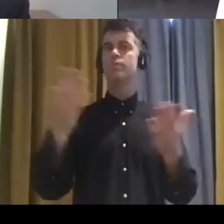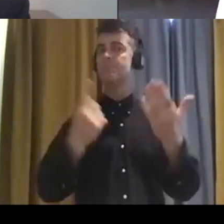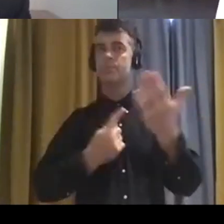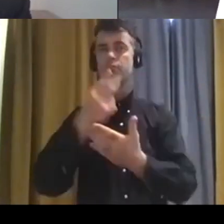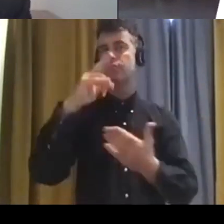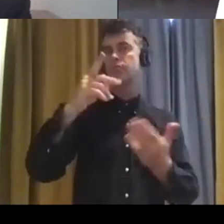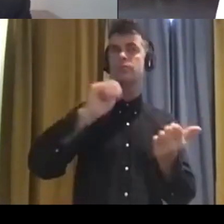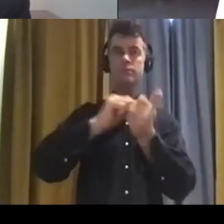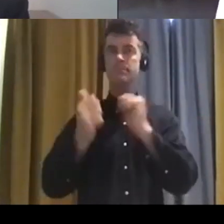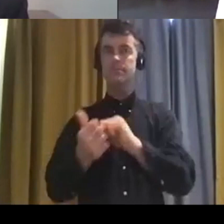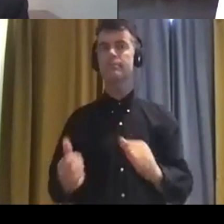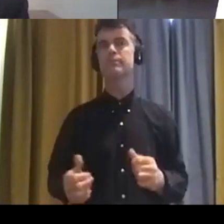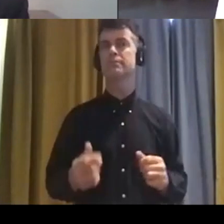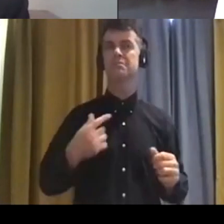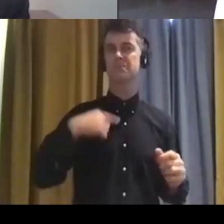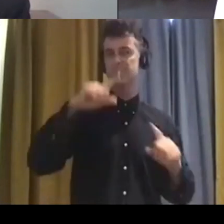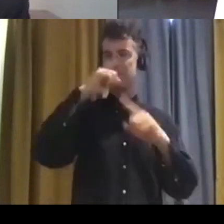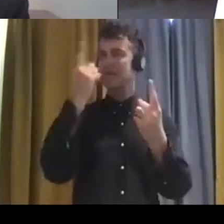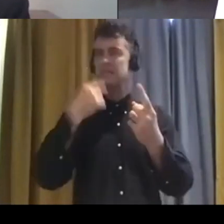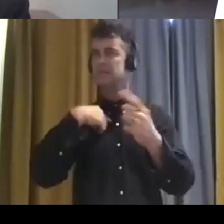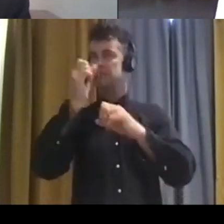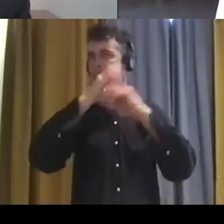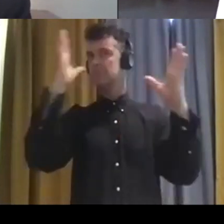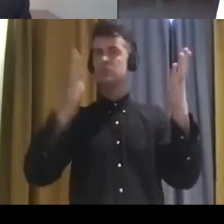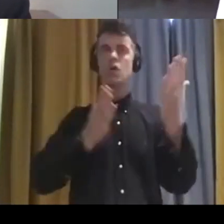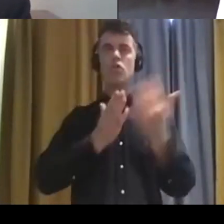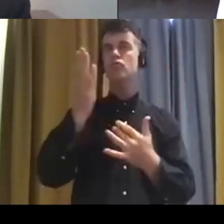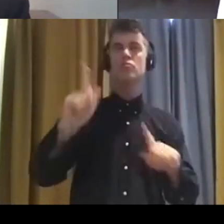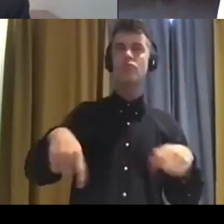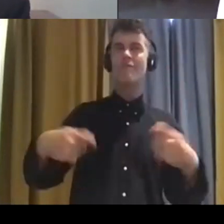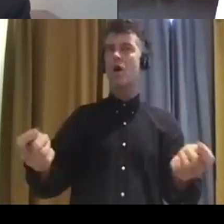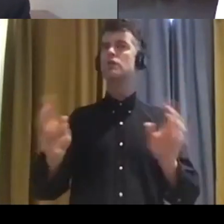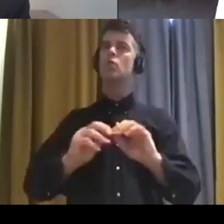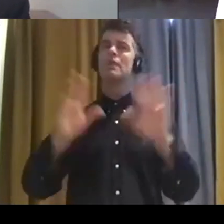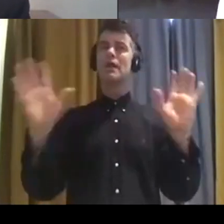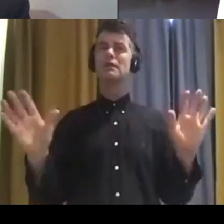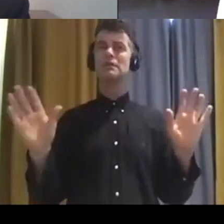collaboration, so I can't see it happening through providers without collaboration or